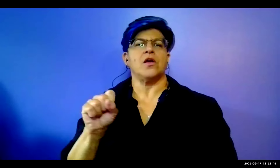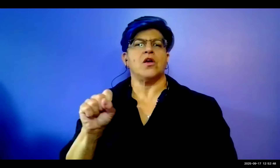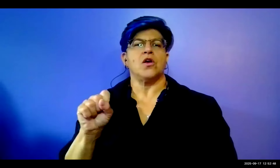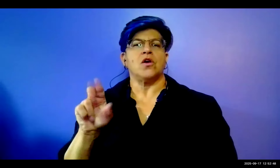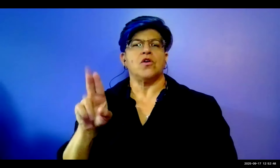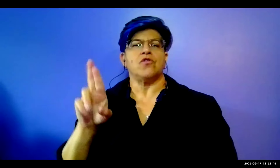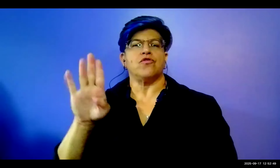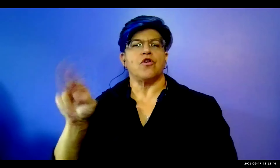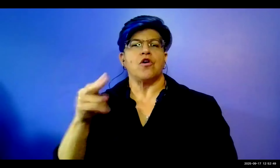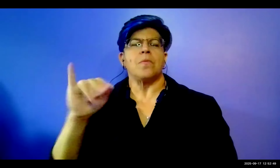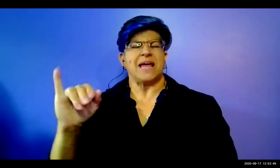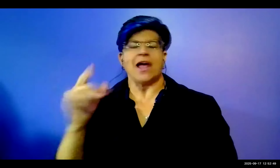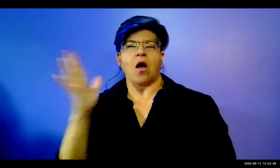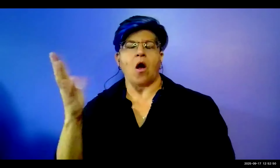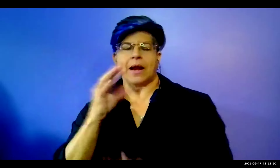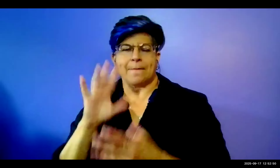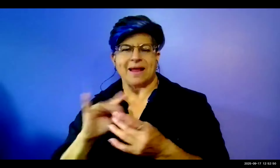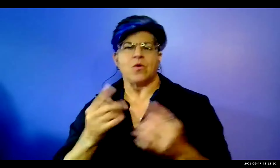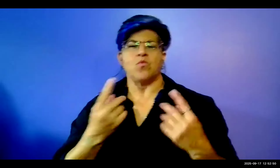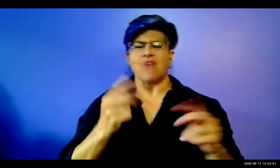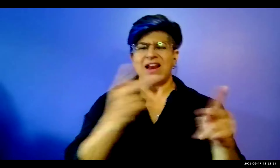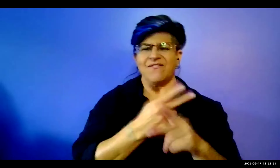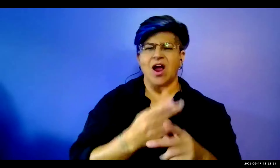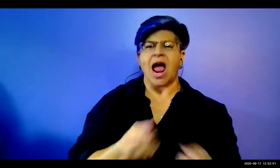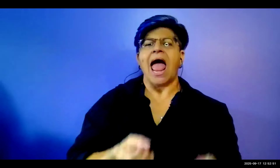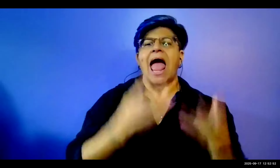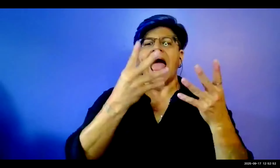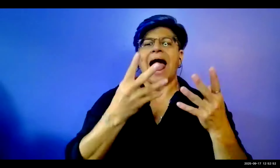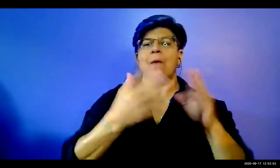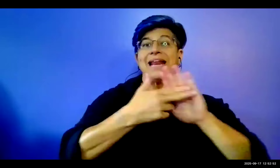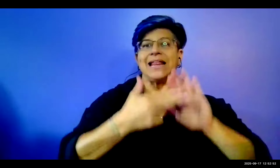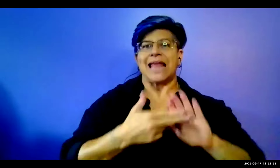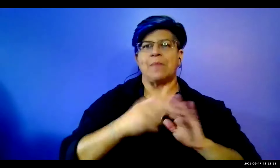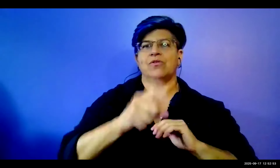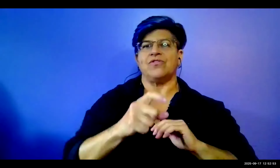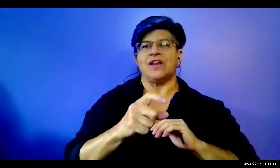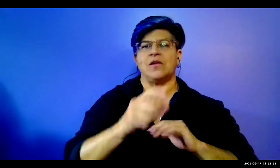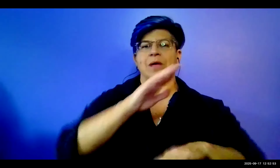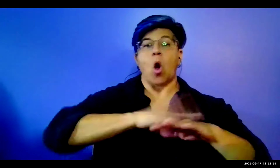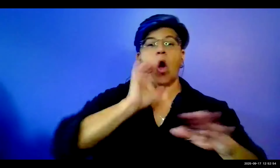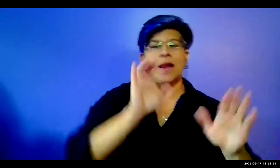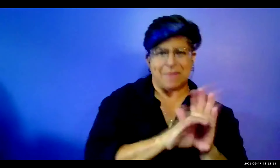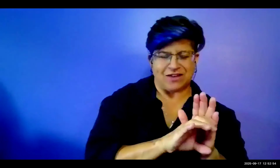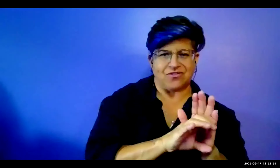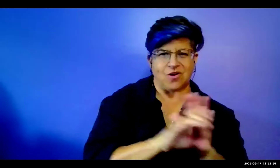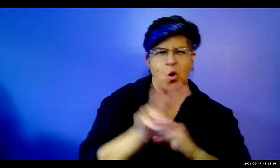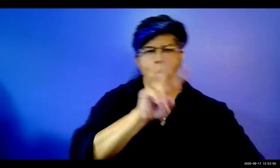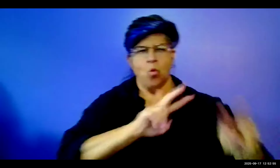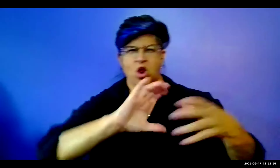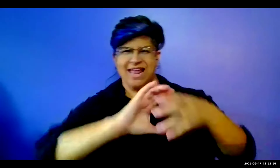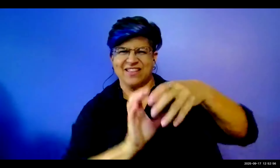How much… how many labels need to be on a picture? We were looking at the cell diagram.